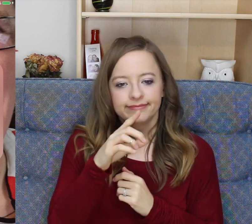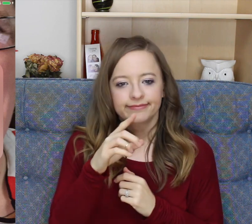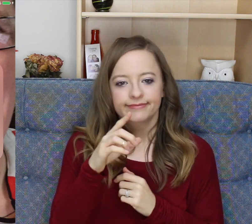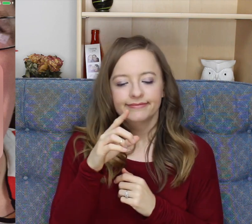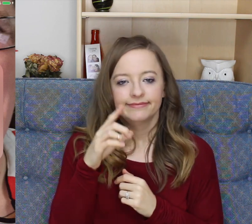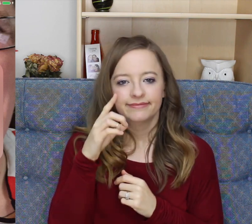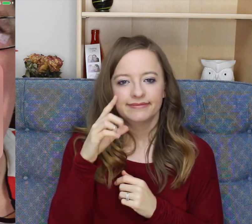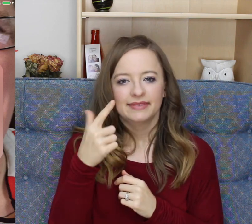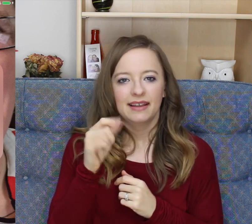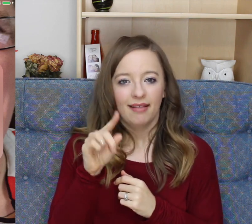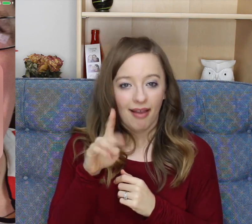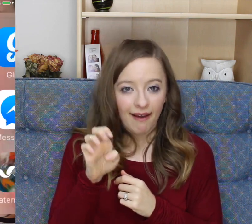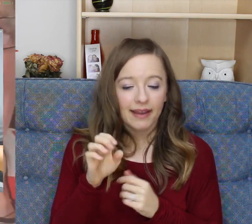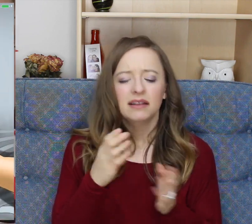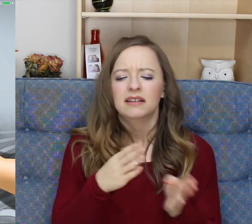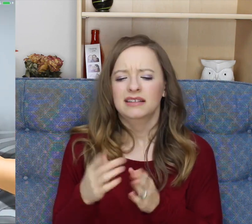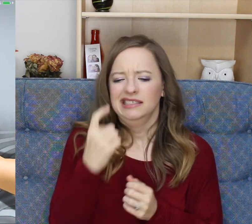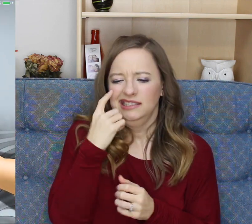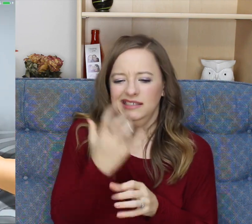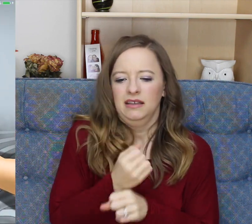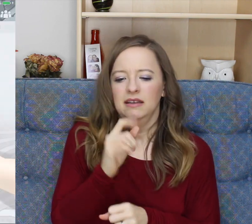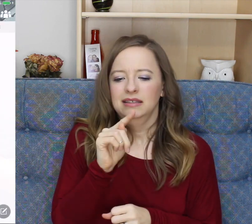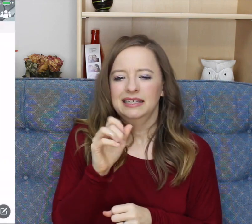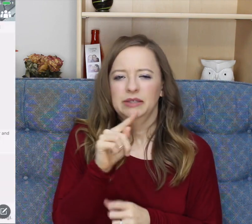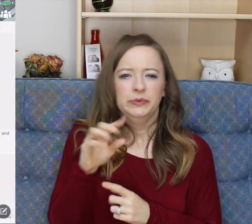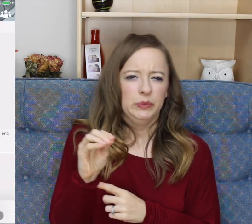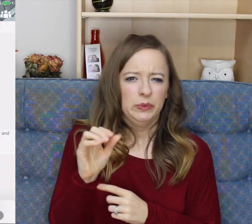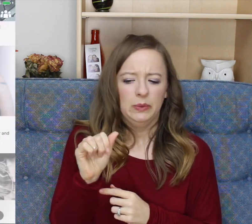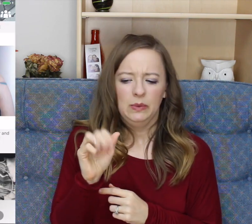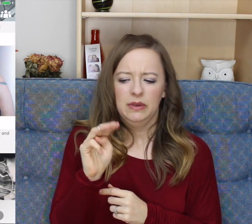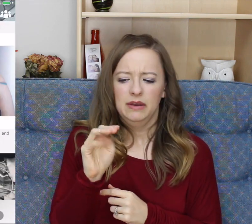use that. There's my Glide. I just got this one called Tattoo Amino.